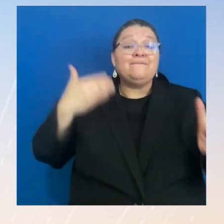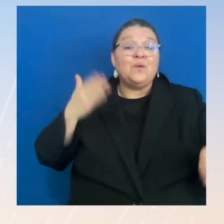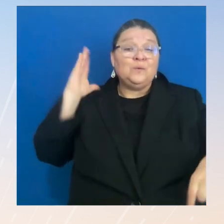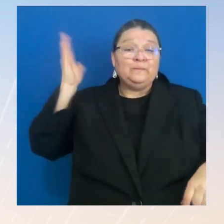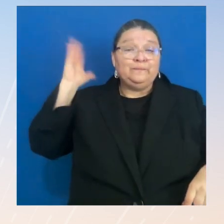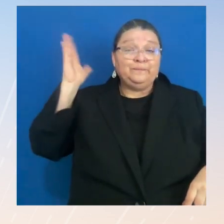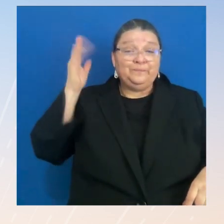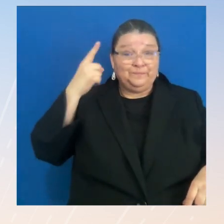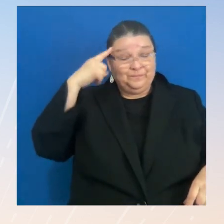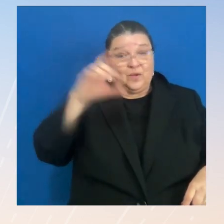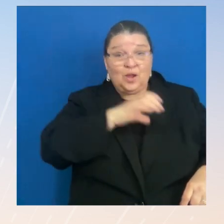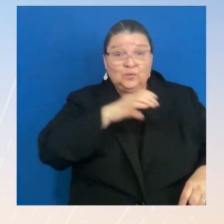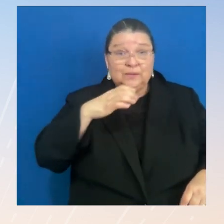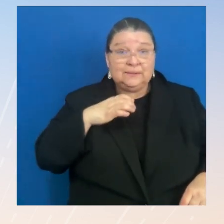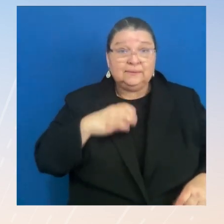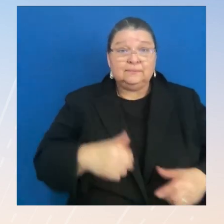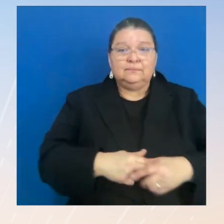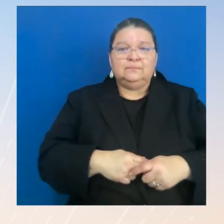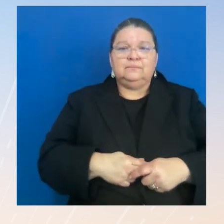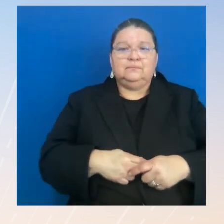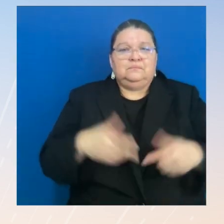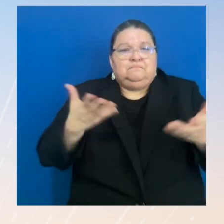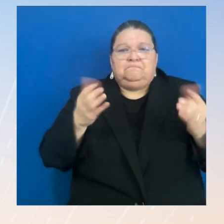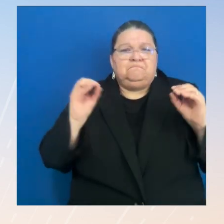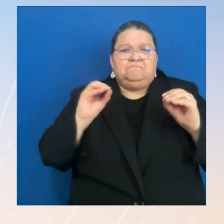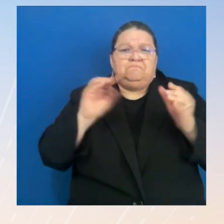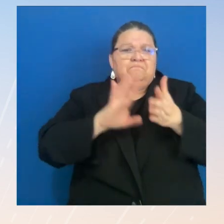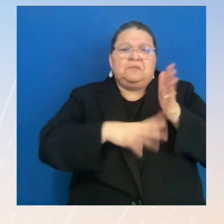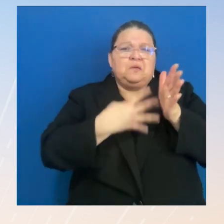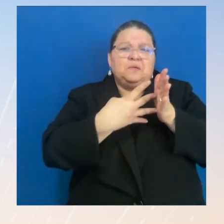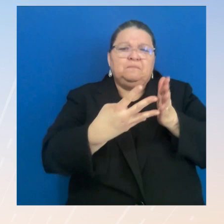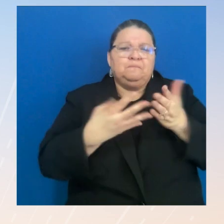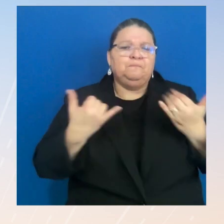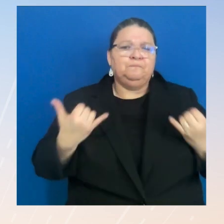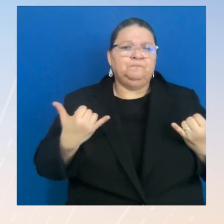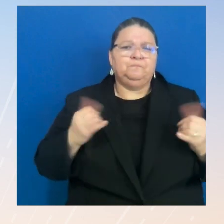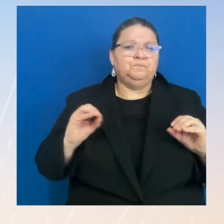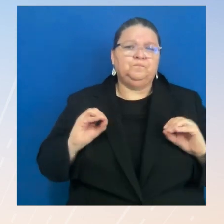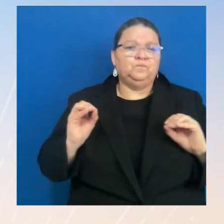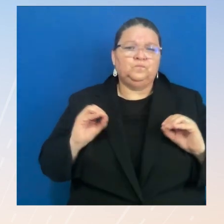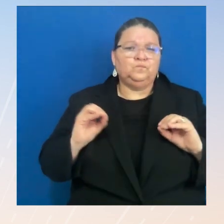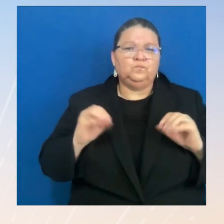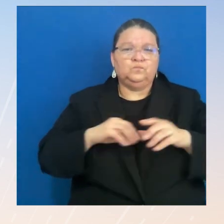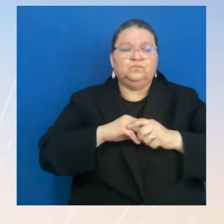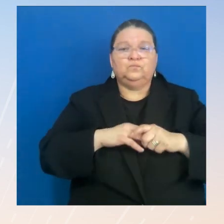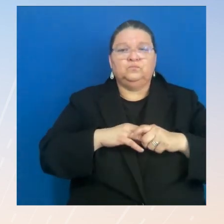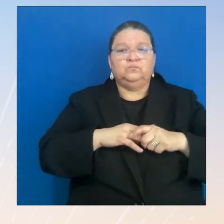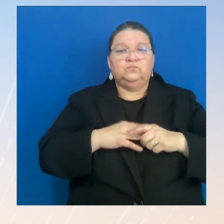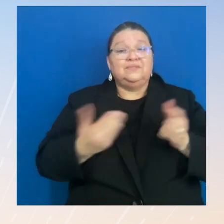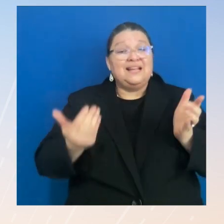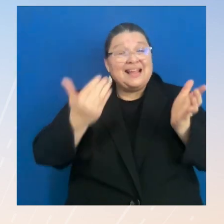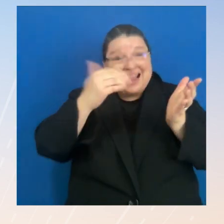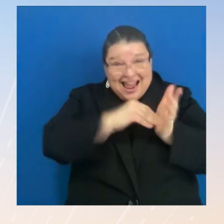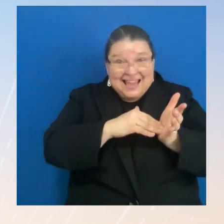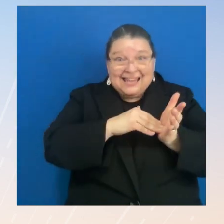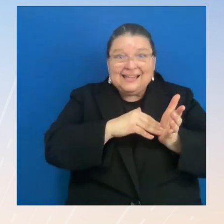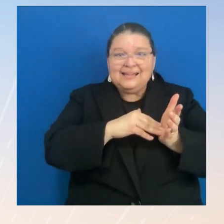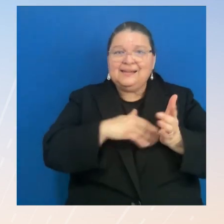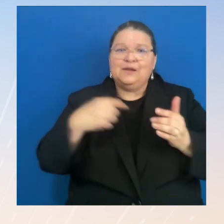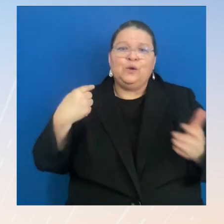But again, our National Security Advisor, a range of officials here are in touch with senior members of their national security team every day. The Press: And I know you said